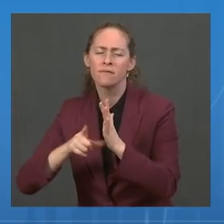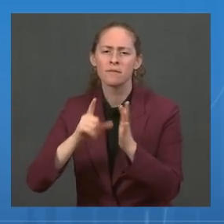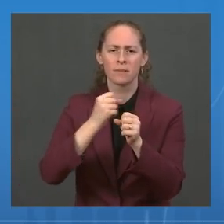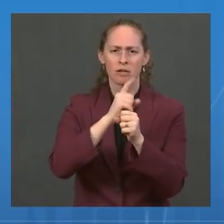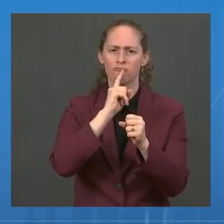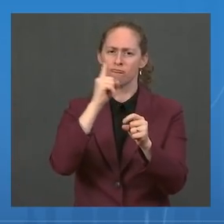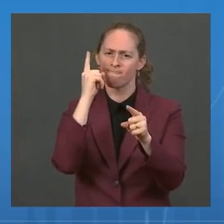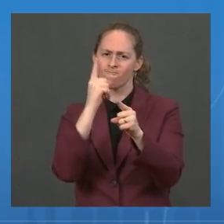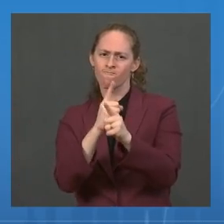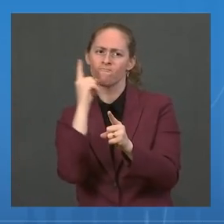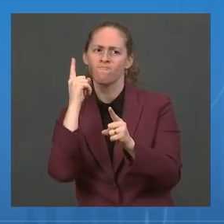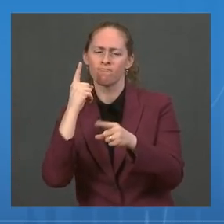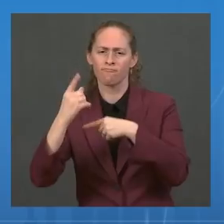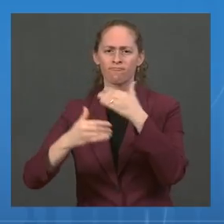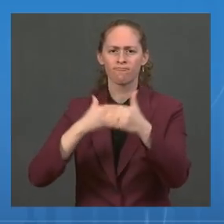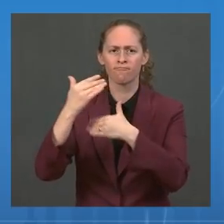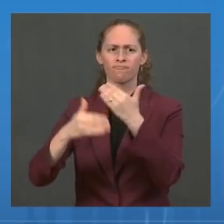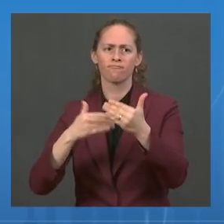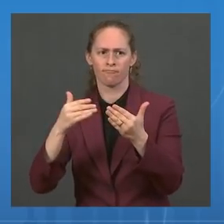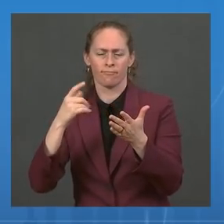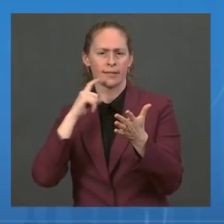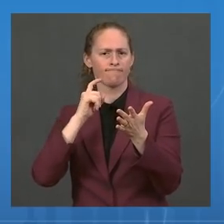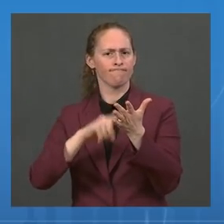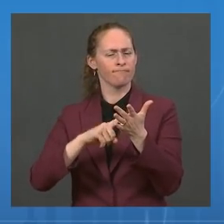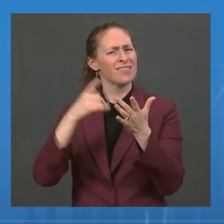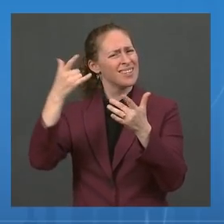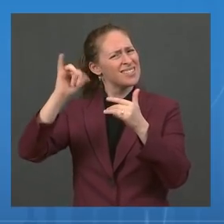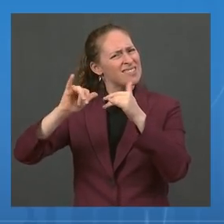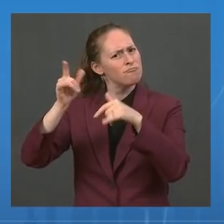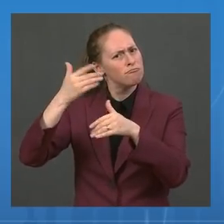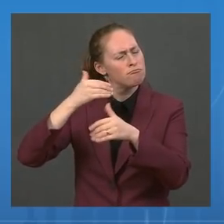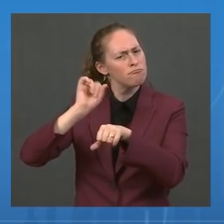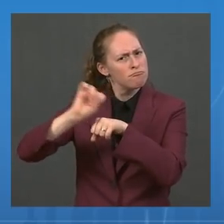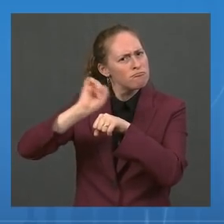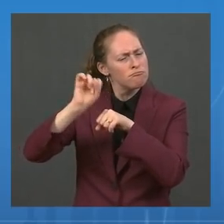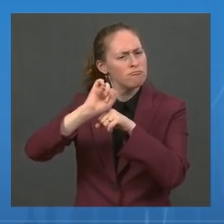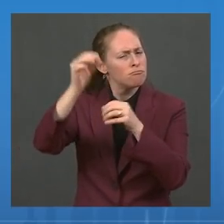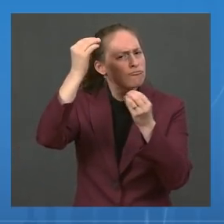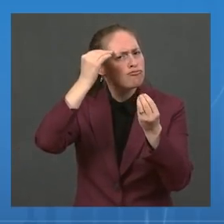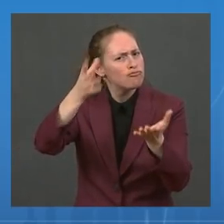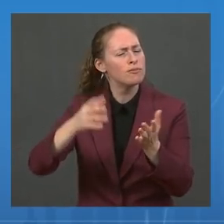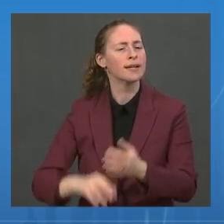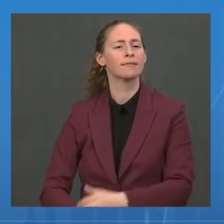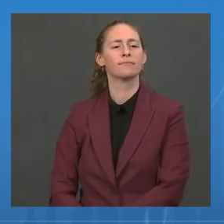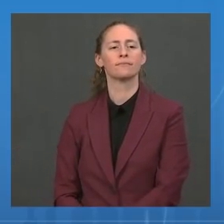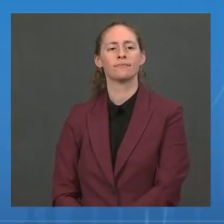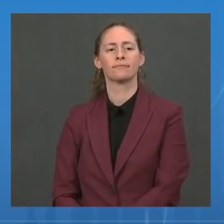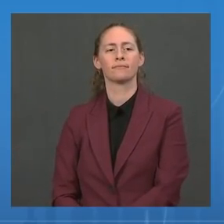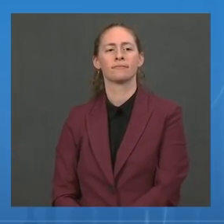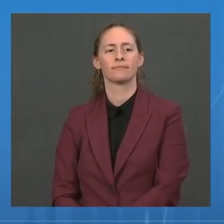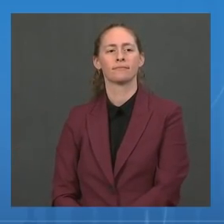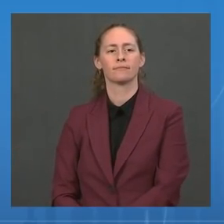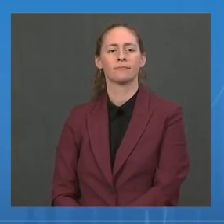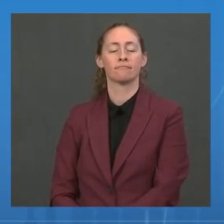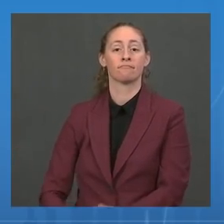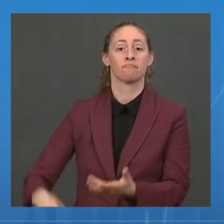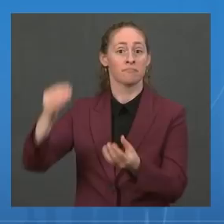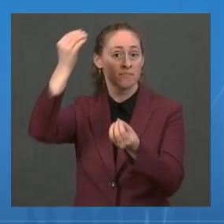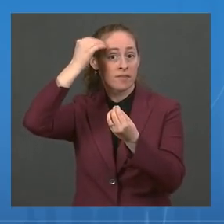will examine the data as quickly as they possibly can. And then it will be taken from there, because once a recommendation is made,